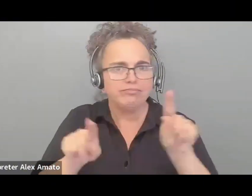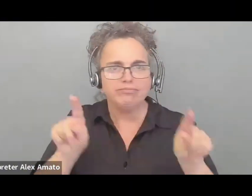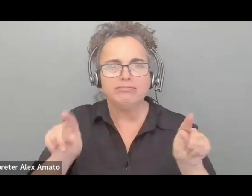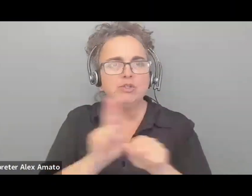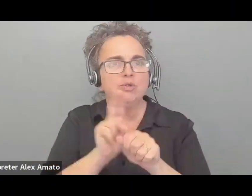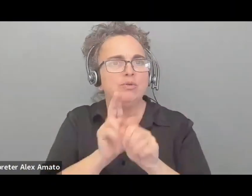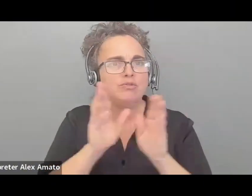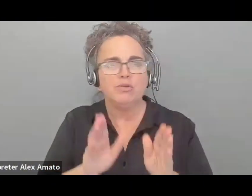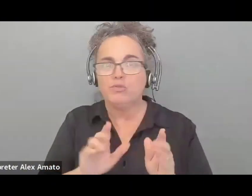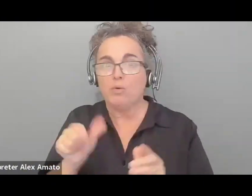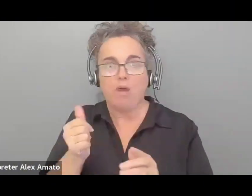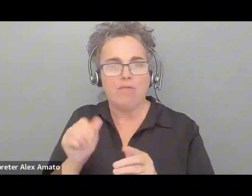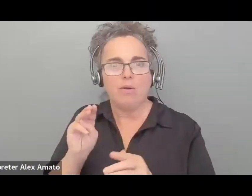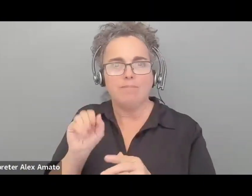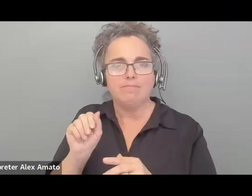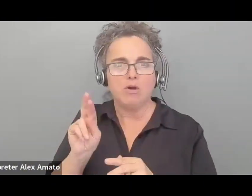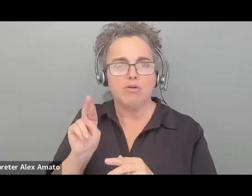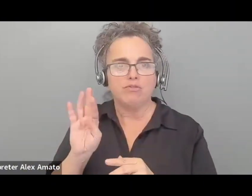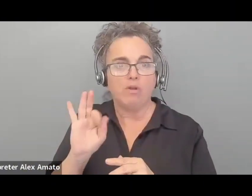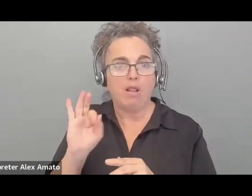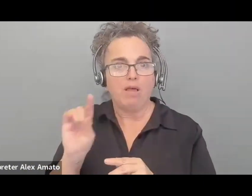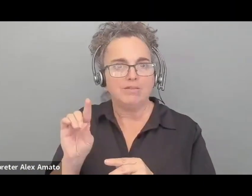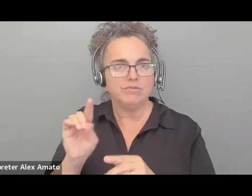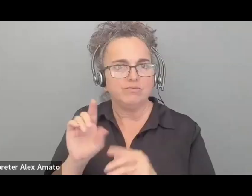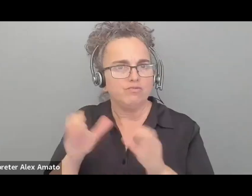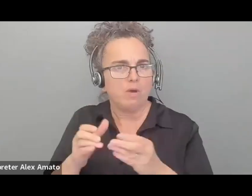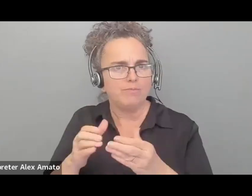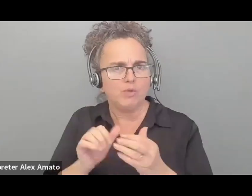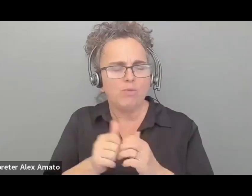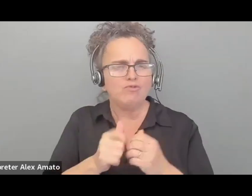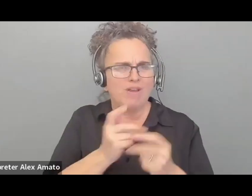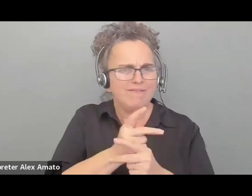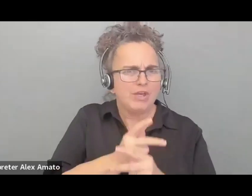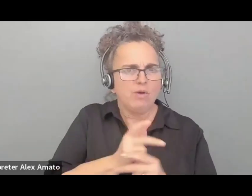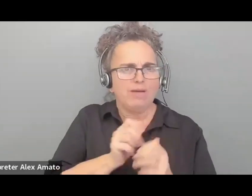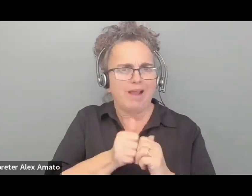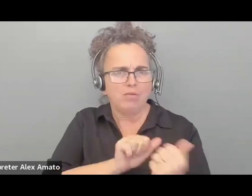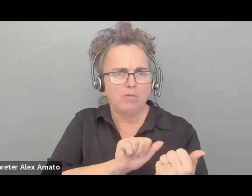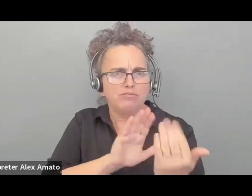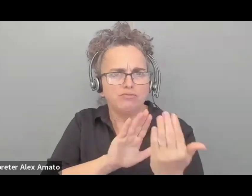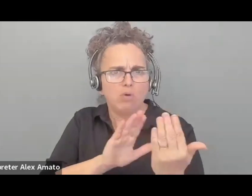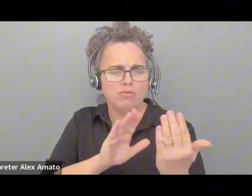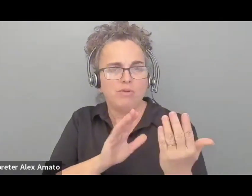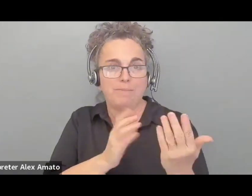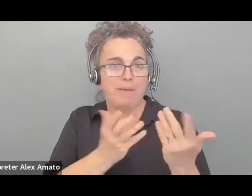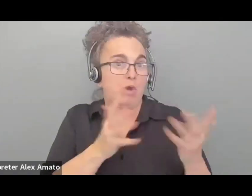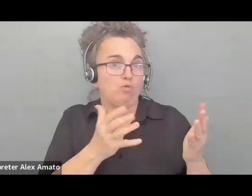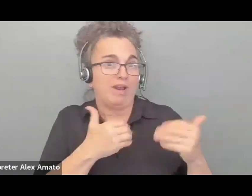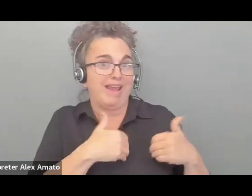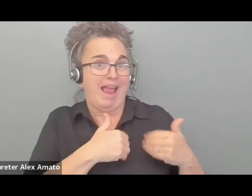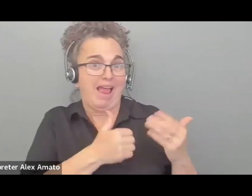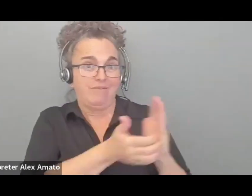and figure out how you're actually gonna shape and transform some of what you already might have as a skillset in your disciplines -